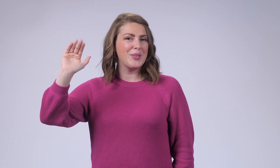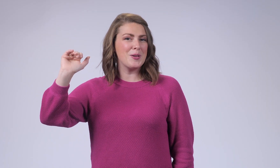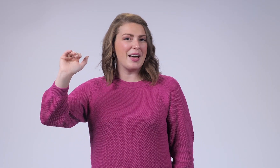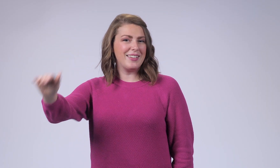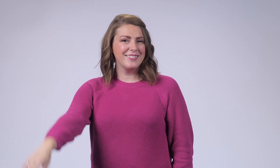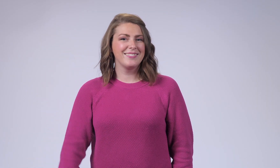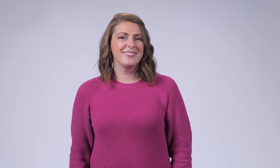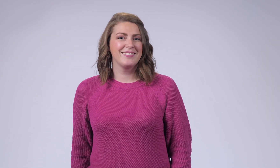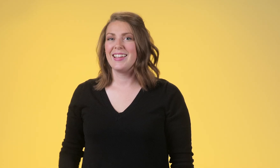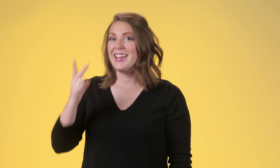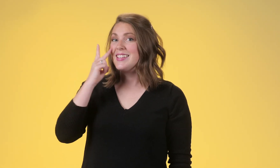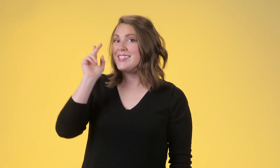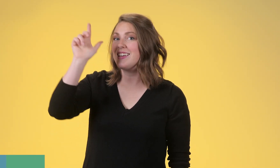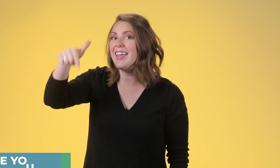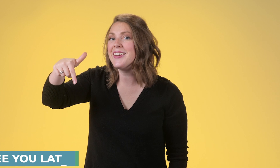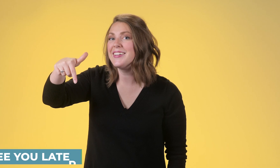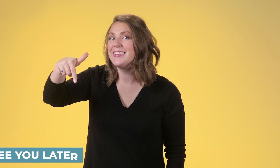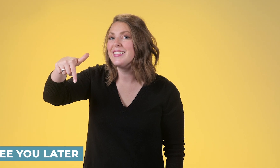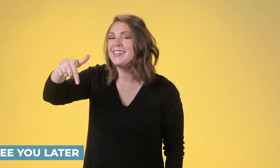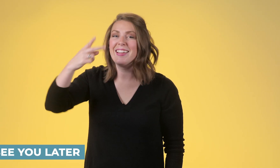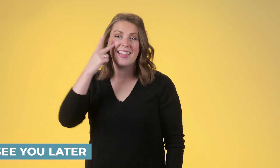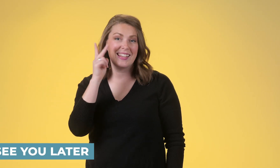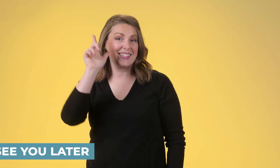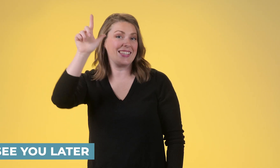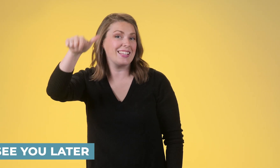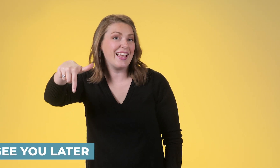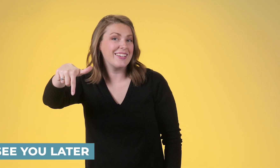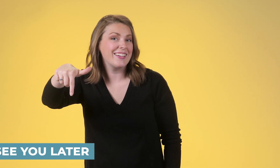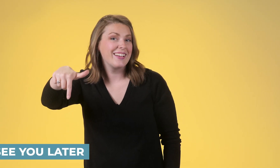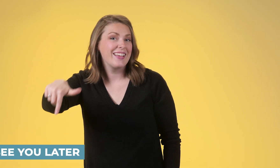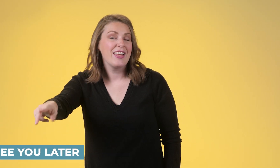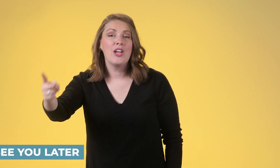Goodbye. See you later.